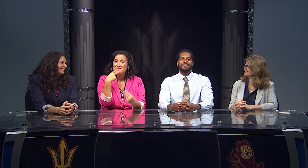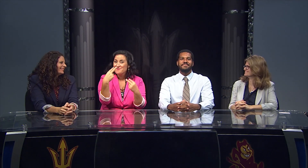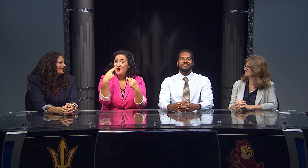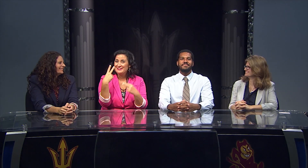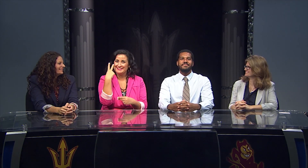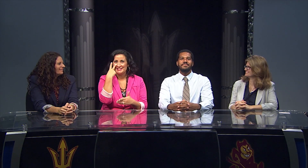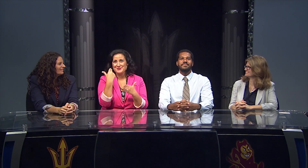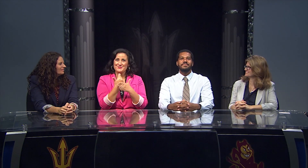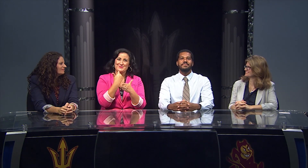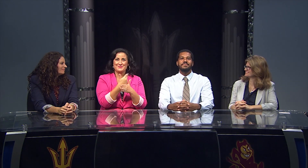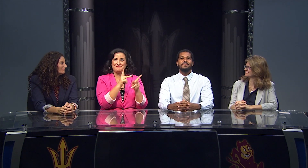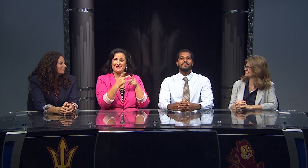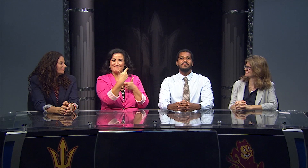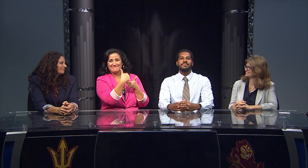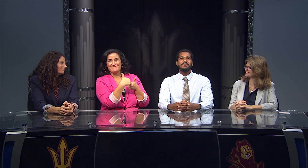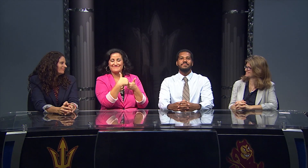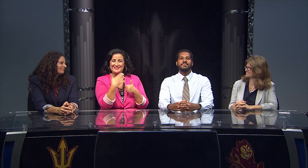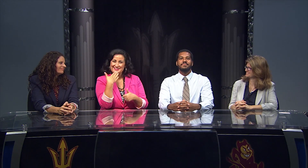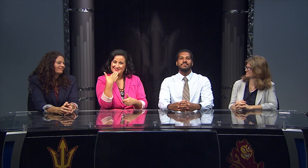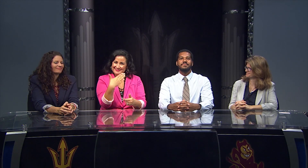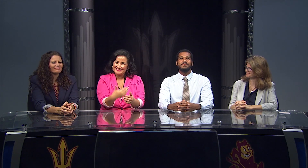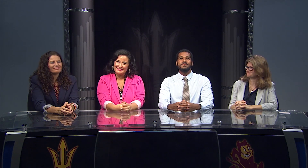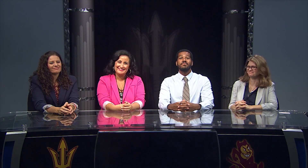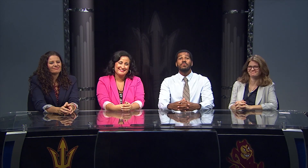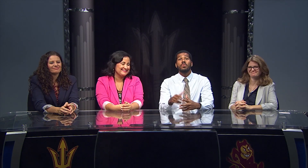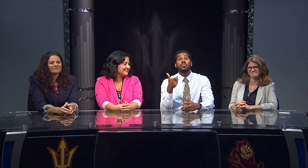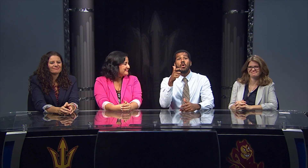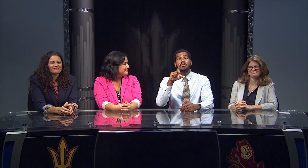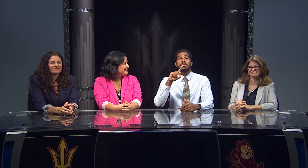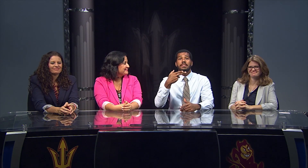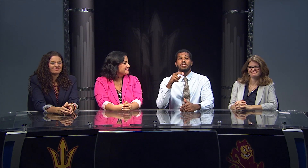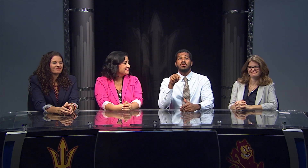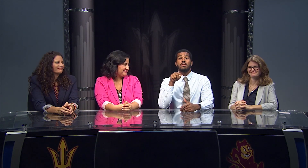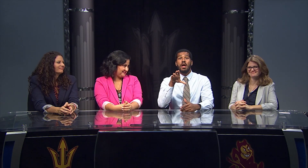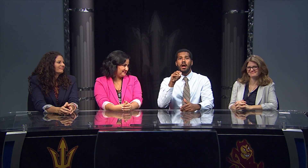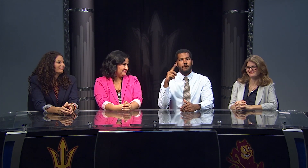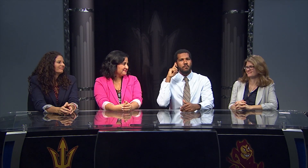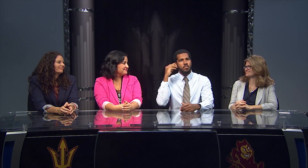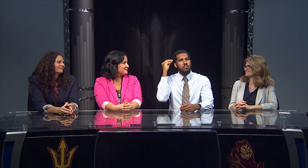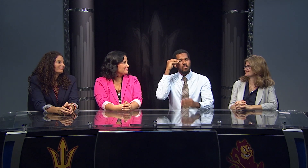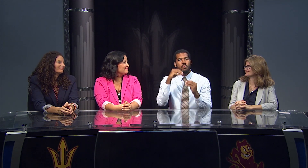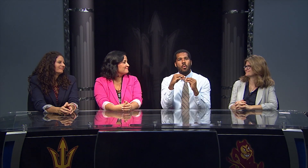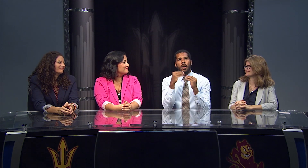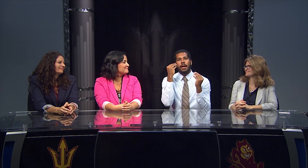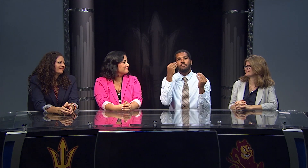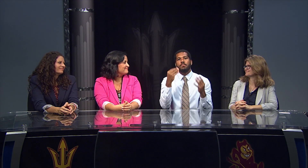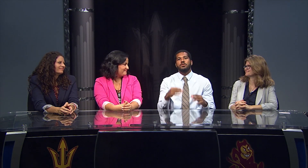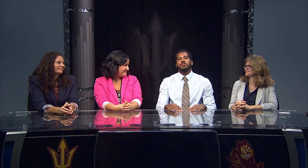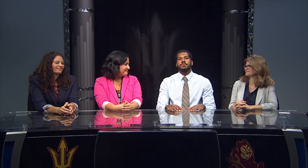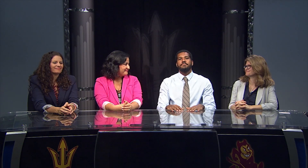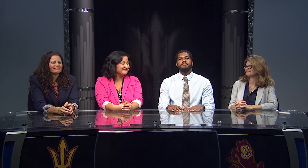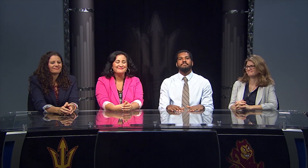Thanks so much for watching and seeing all of our new additions. Go to WatchDHN.com for more information on tonight's show.